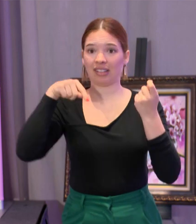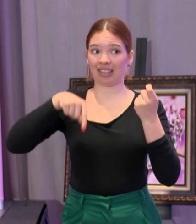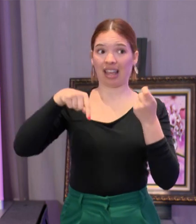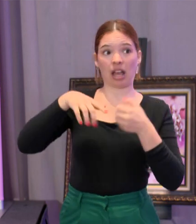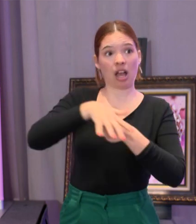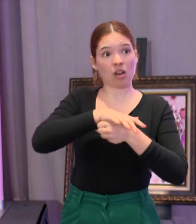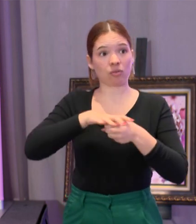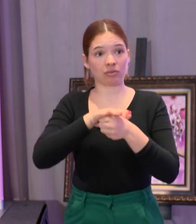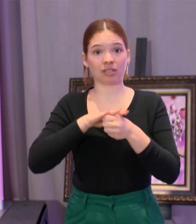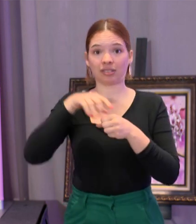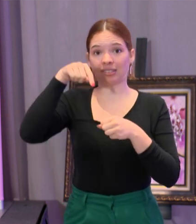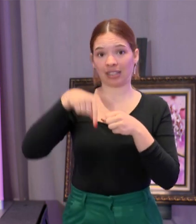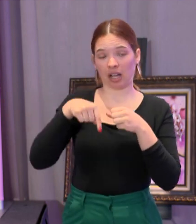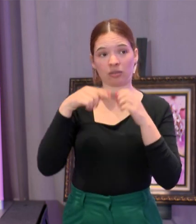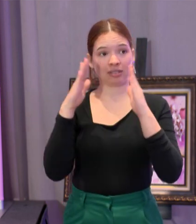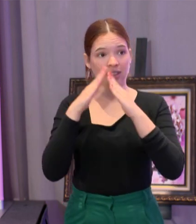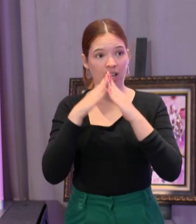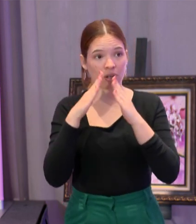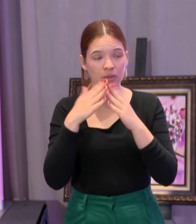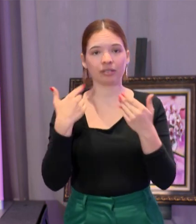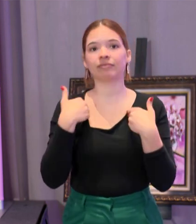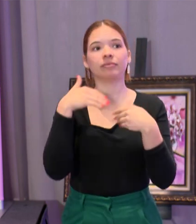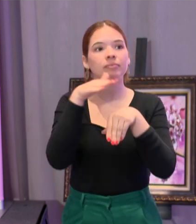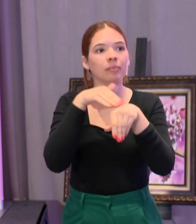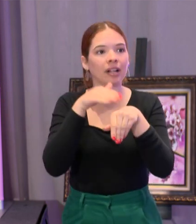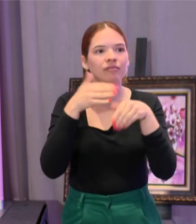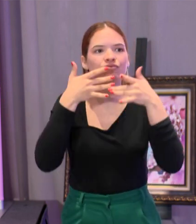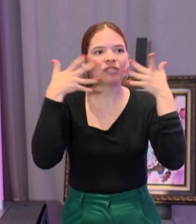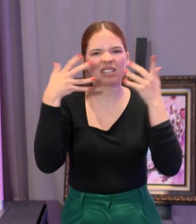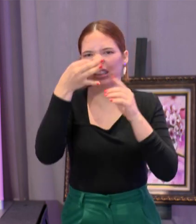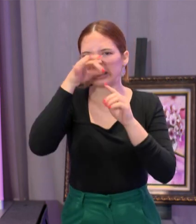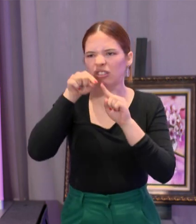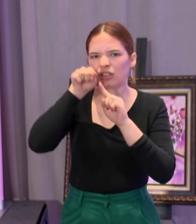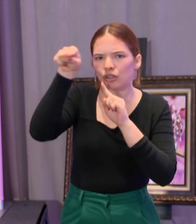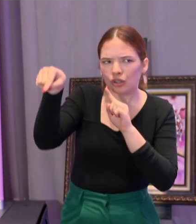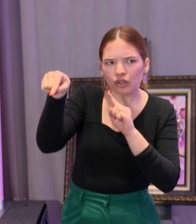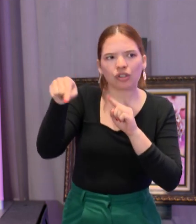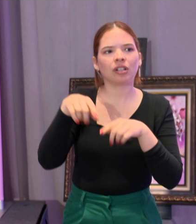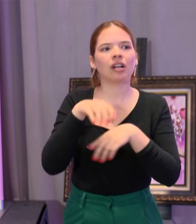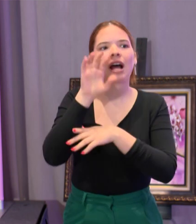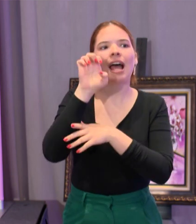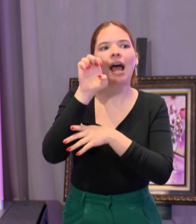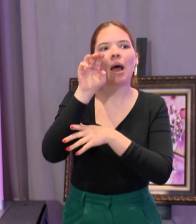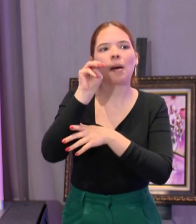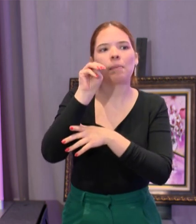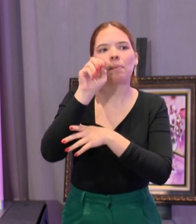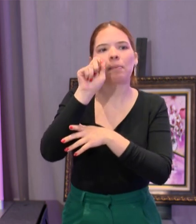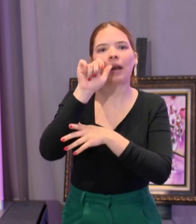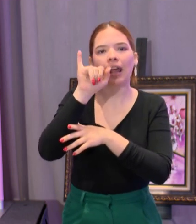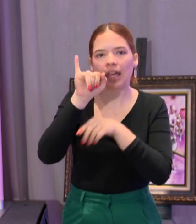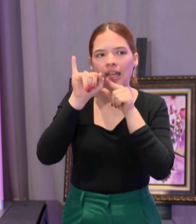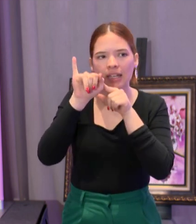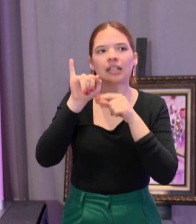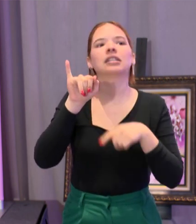THE CONRAD TO THE WALDORF ASTORE YA TO THE EMBASSY SUITES TO A COMFORTABLE WEEKEND AT THE